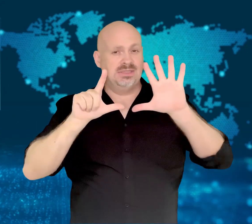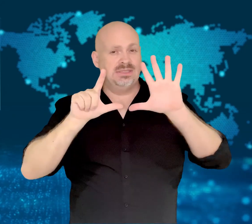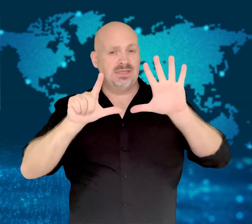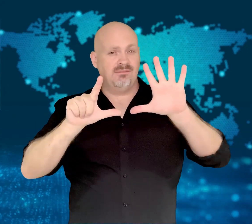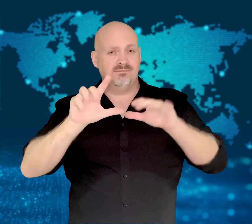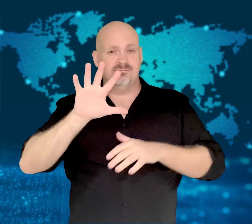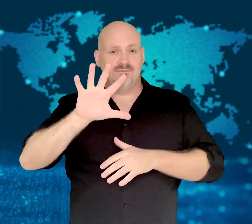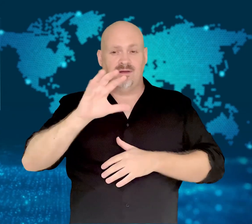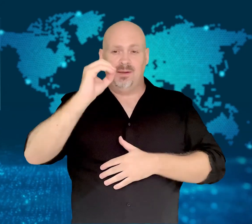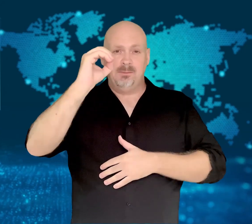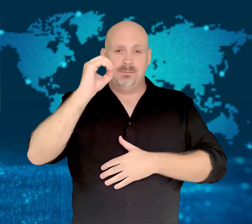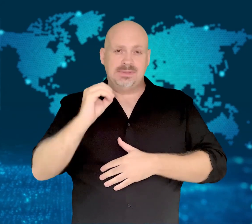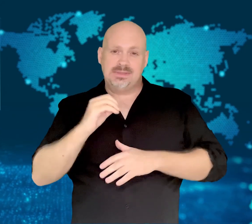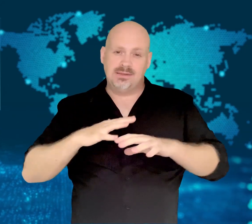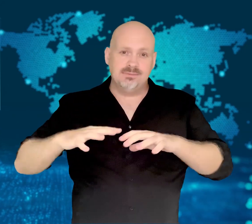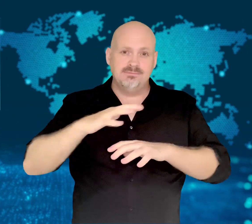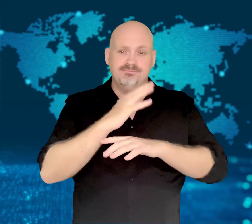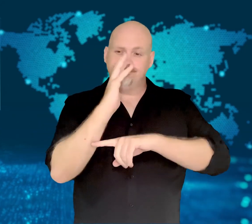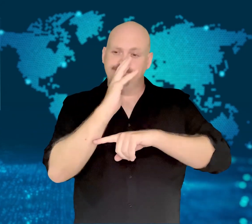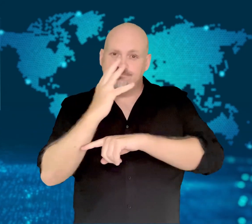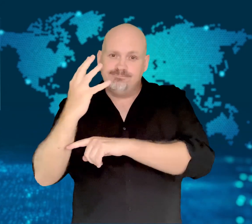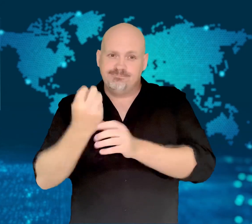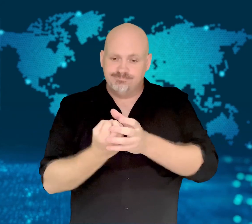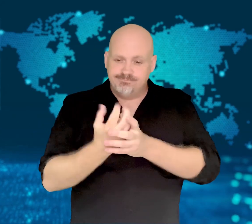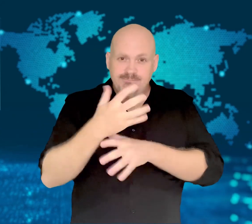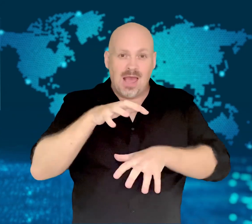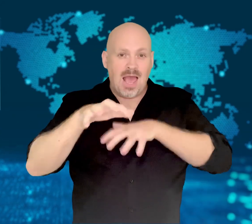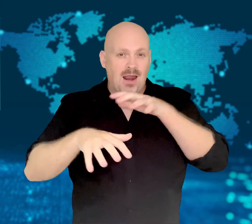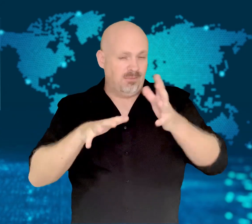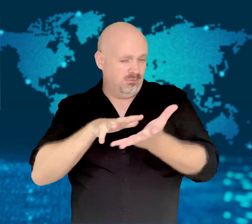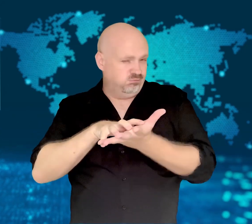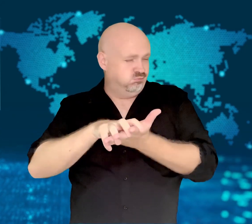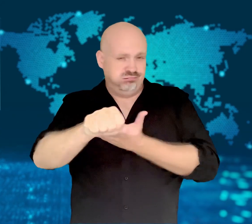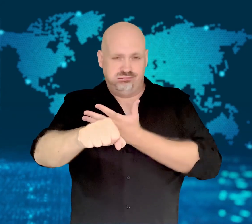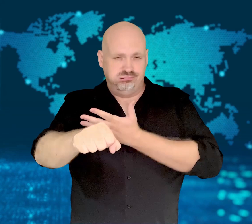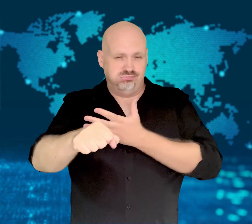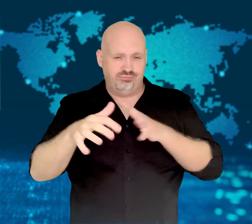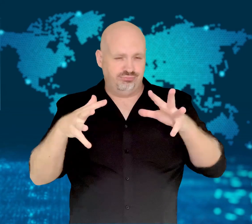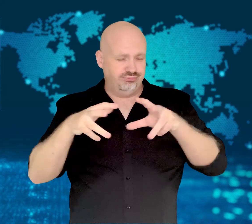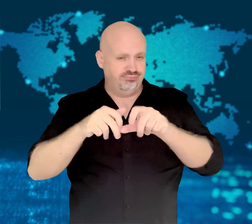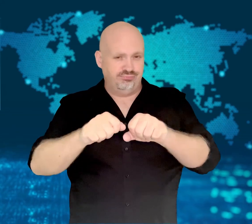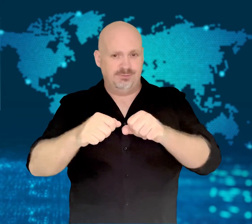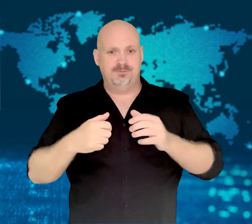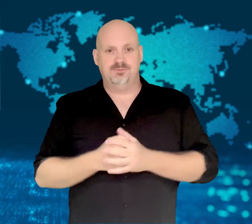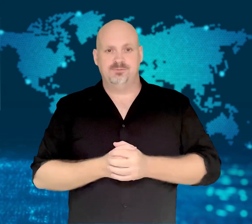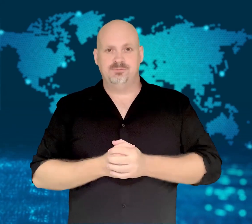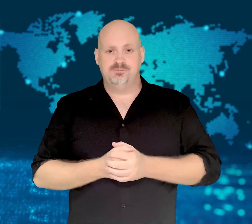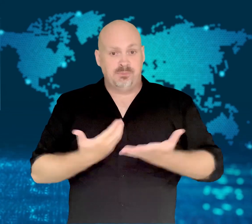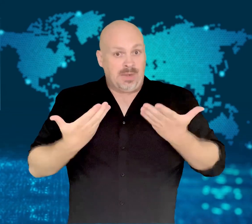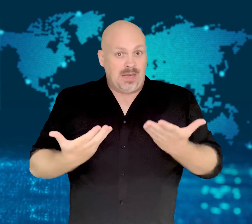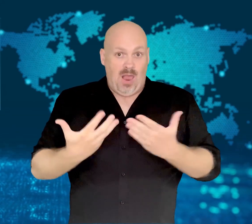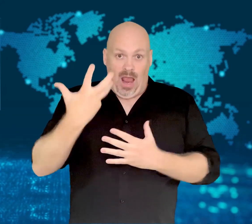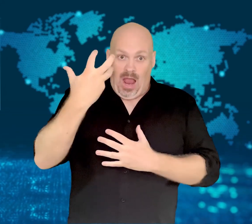75% of all existing plant and animal species.